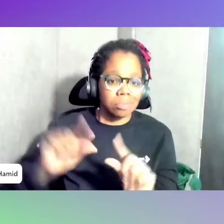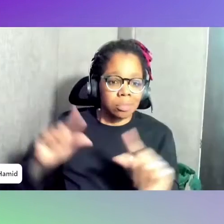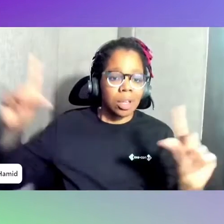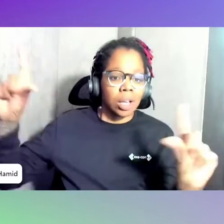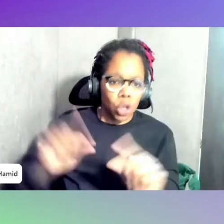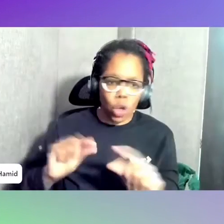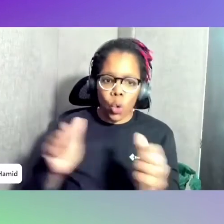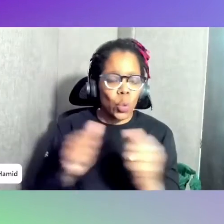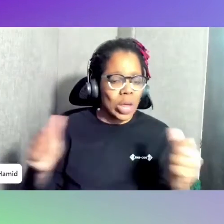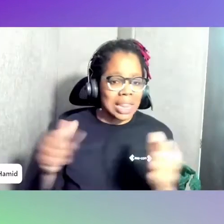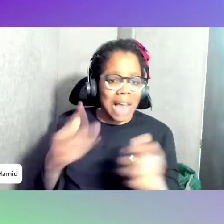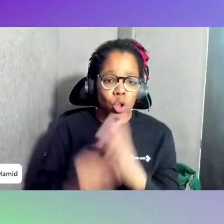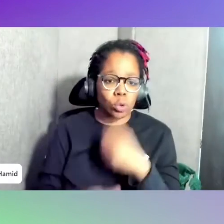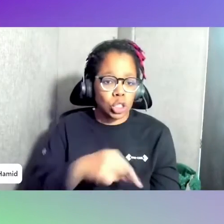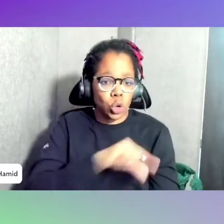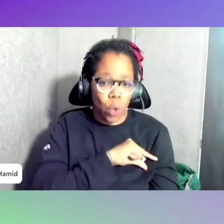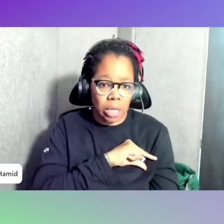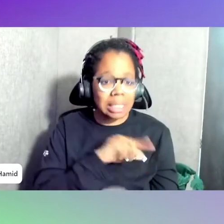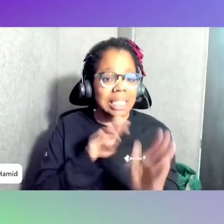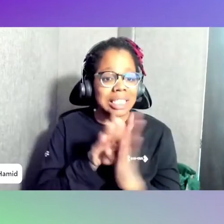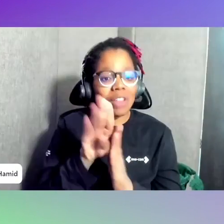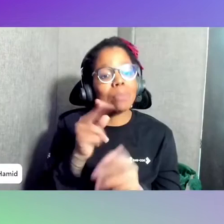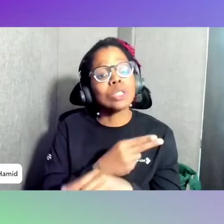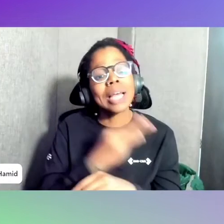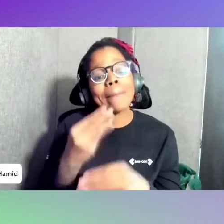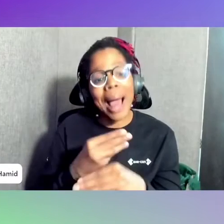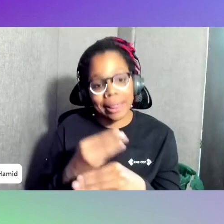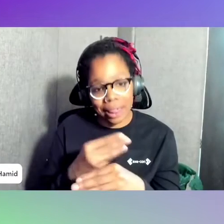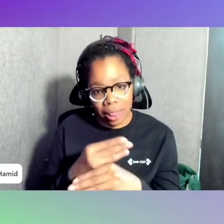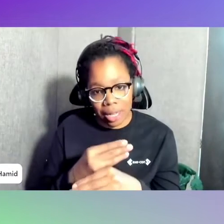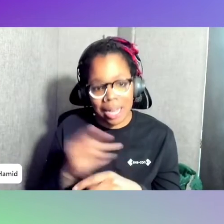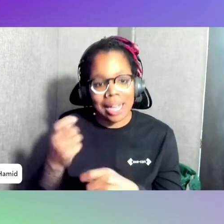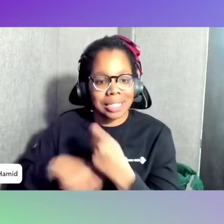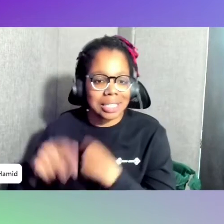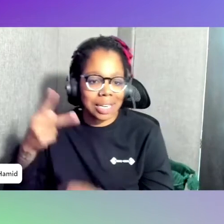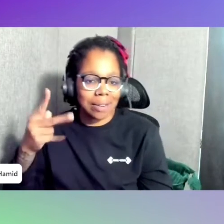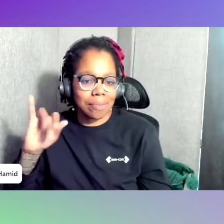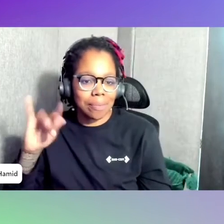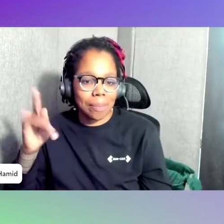graphic, so it's a graphic that can be infinitely scaled or shrunk without losing any